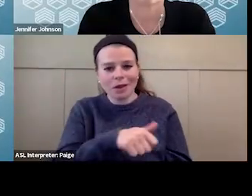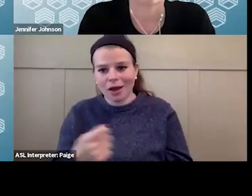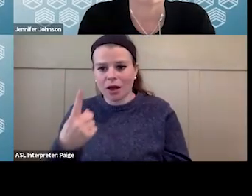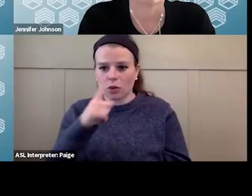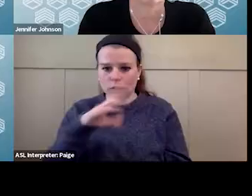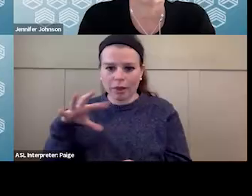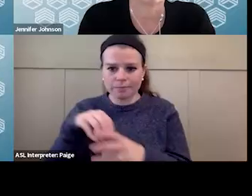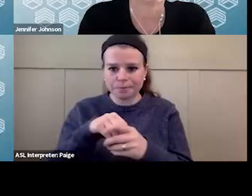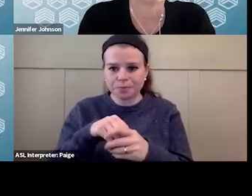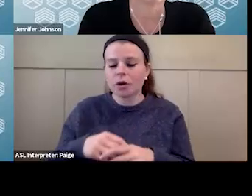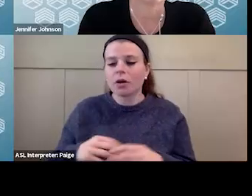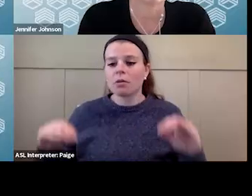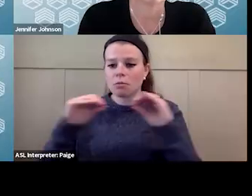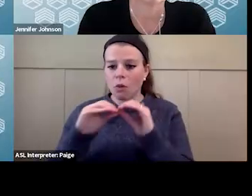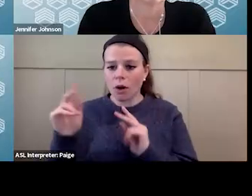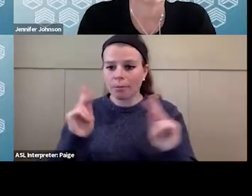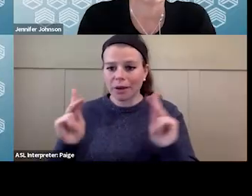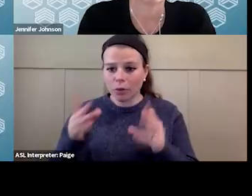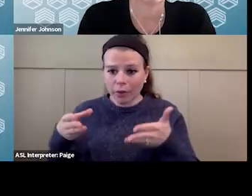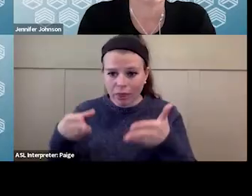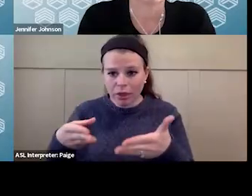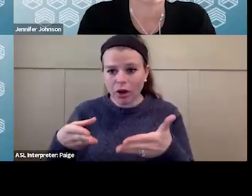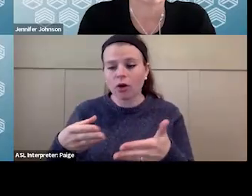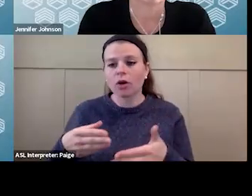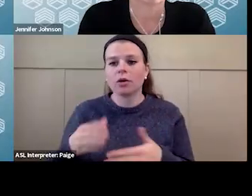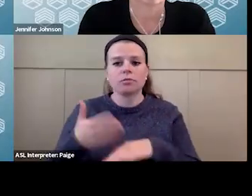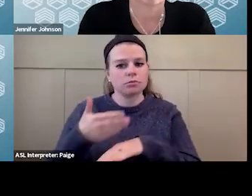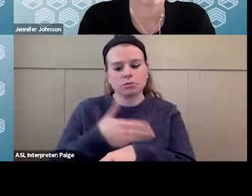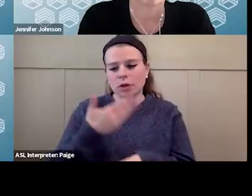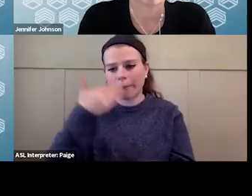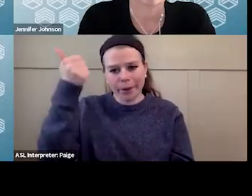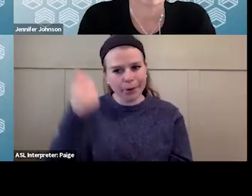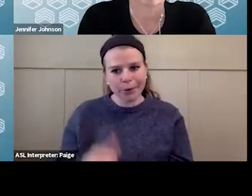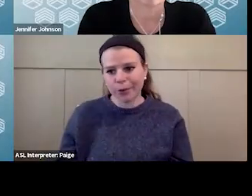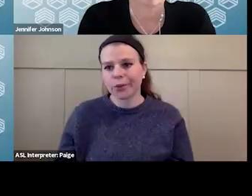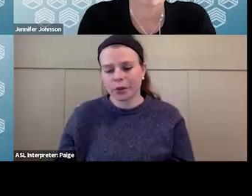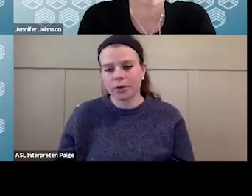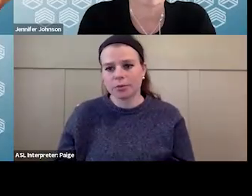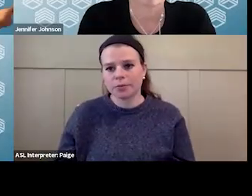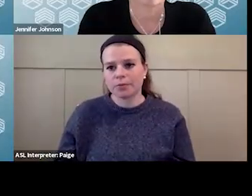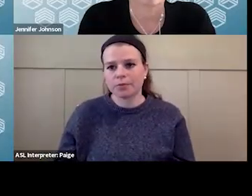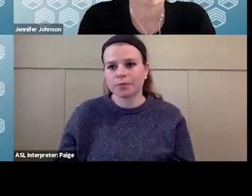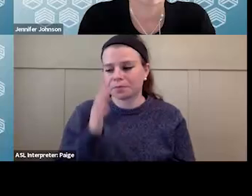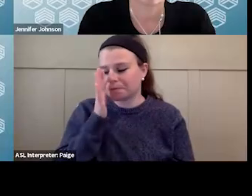Um, the more people around that table, the, the better. And, um, I know that a lot of times we can't do lunch and